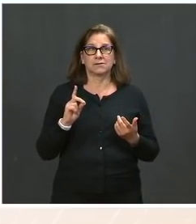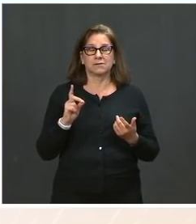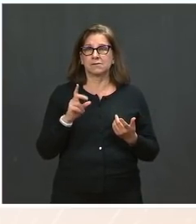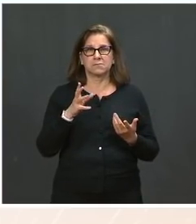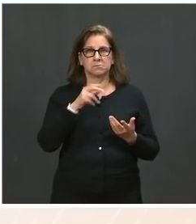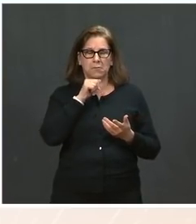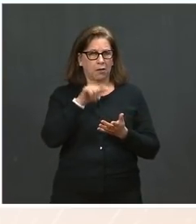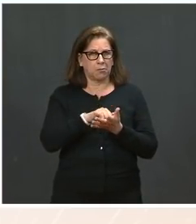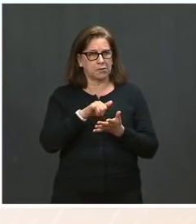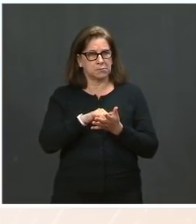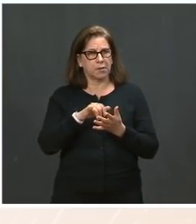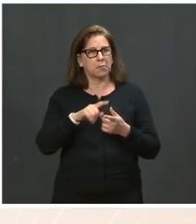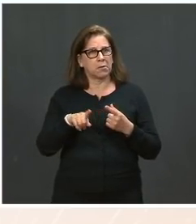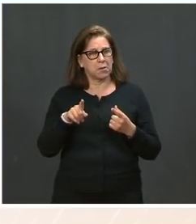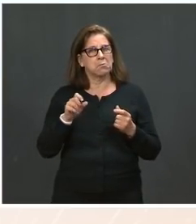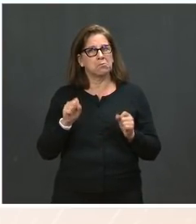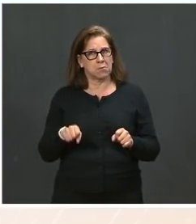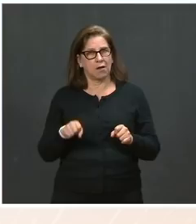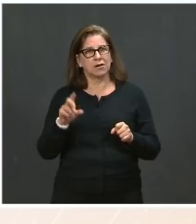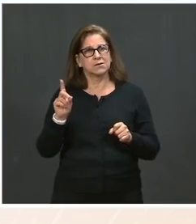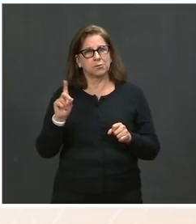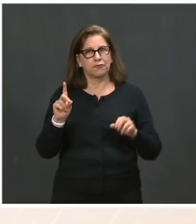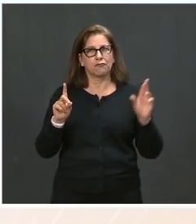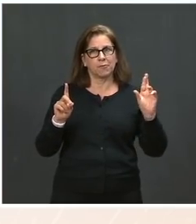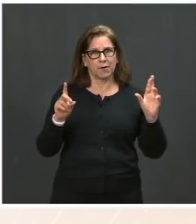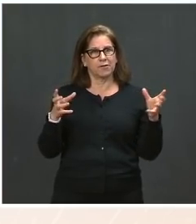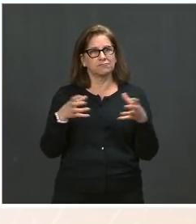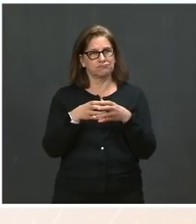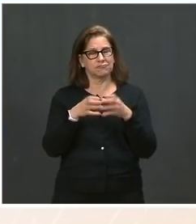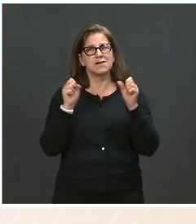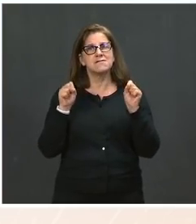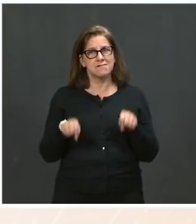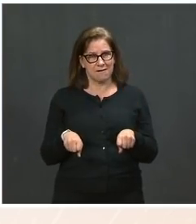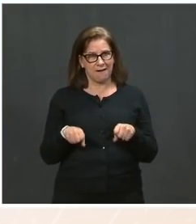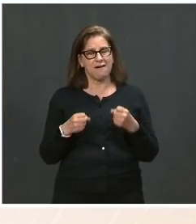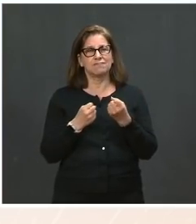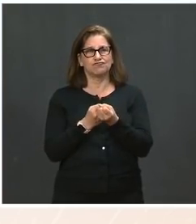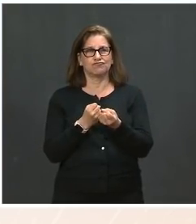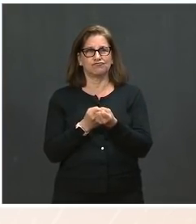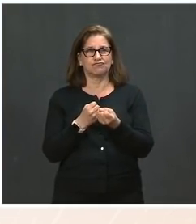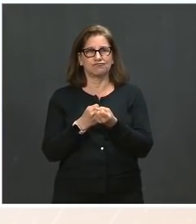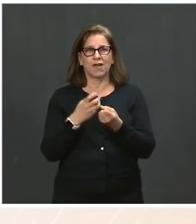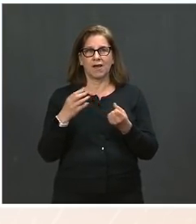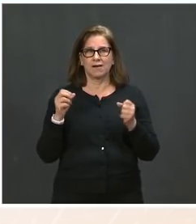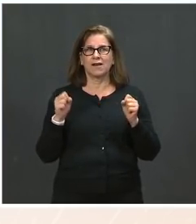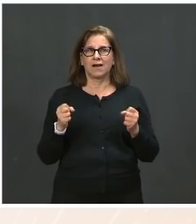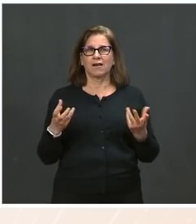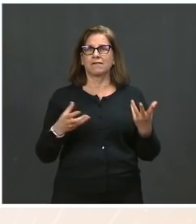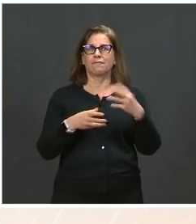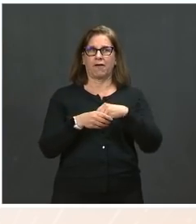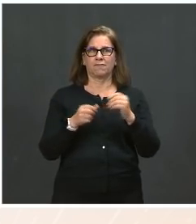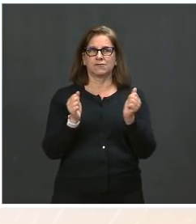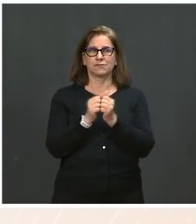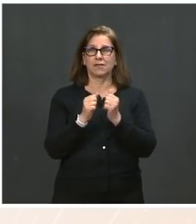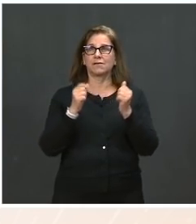have a responsibility to stop saying "no" and participate in finding real compromise with Democrats. The Press: But does he agree with this line? Ms. Psaki: Well, let me just say,